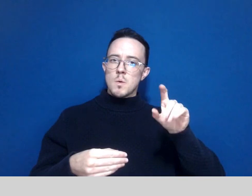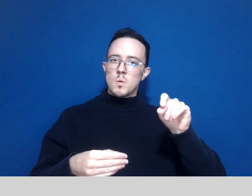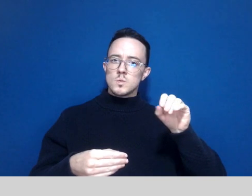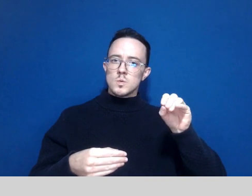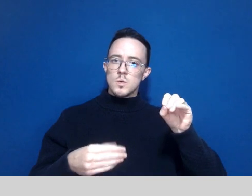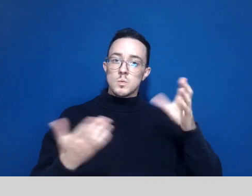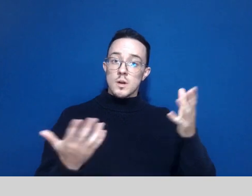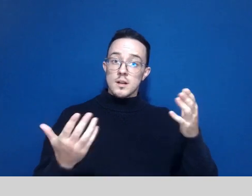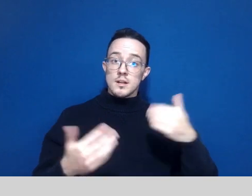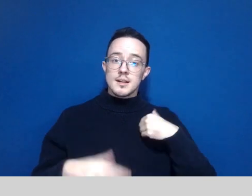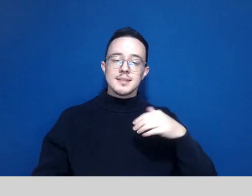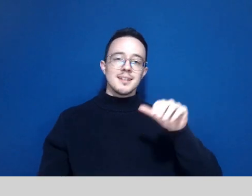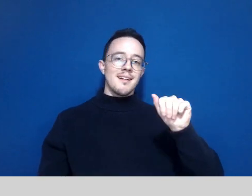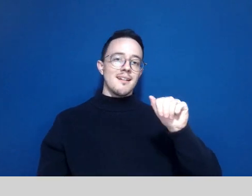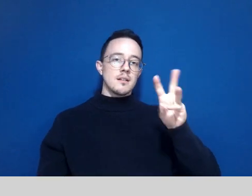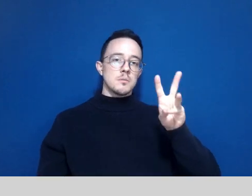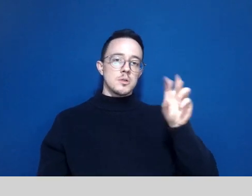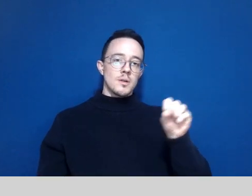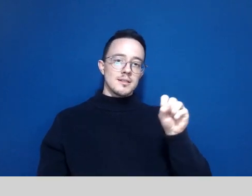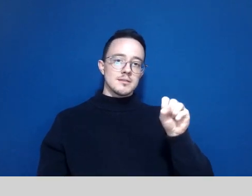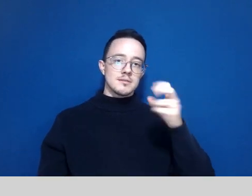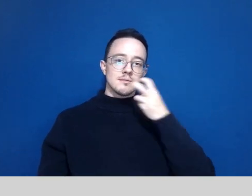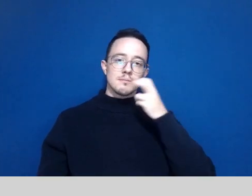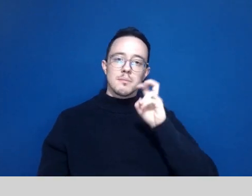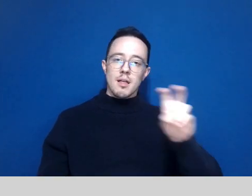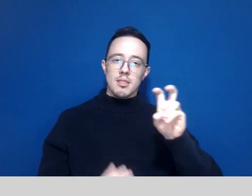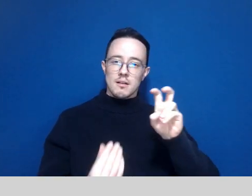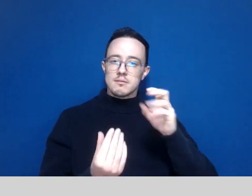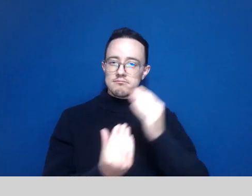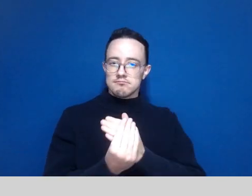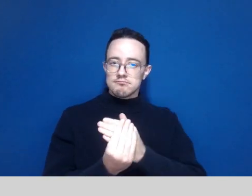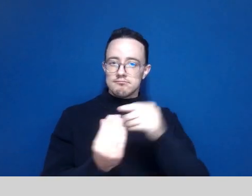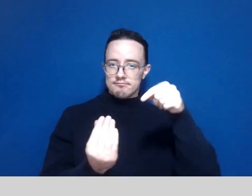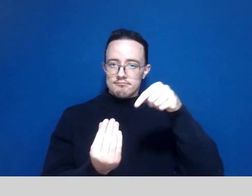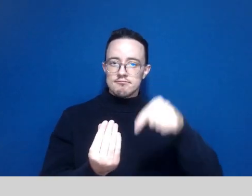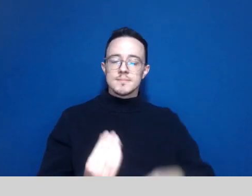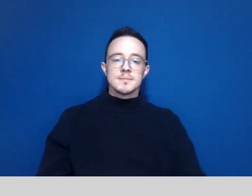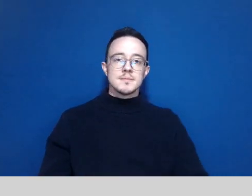Now, Boto3 for many reasons can sometimes